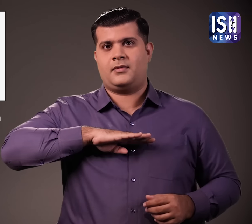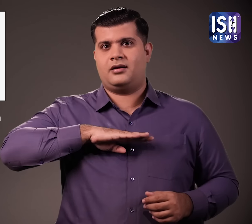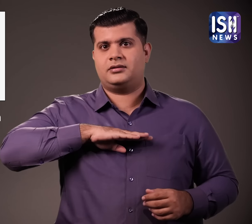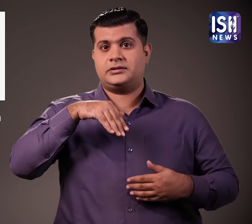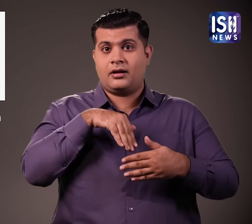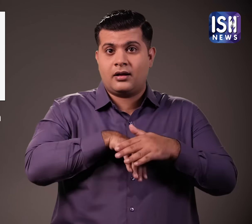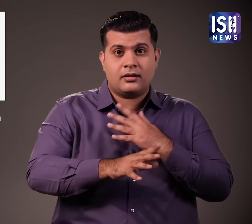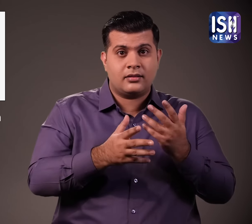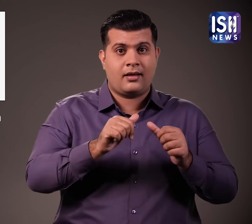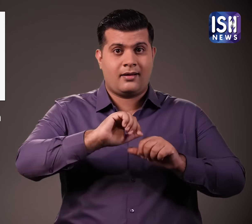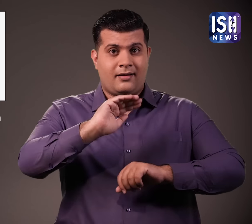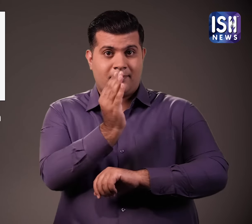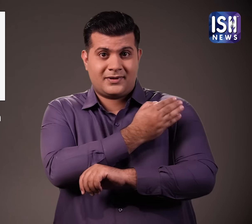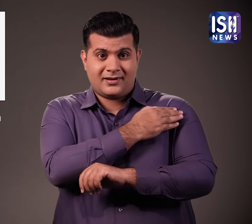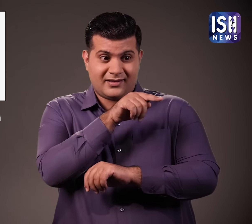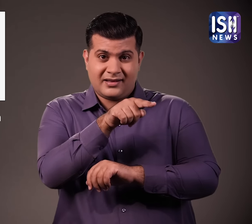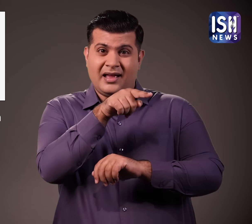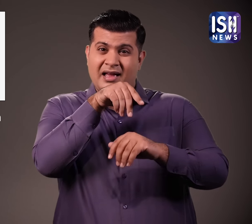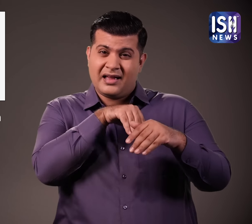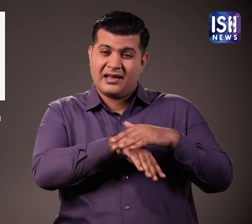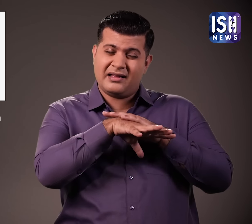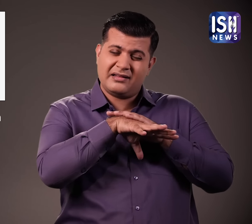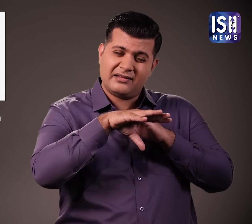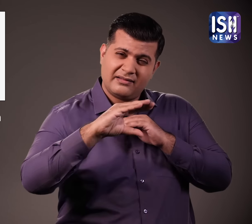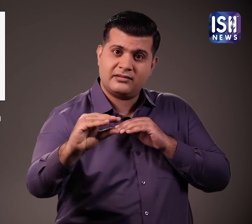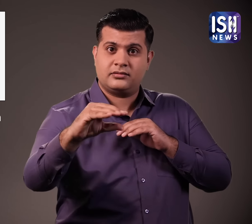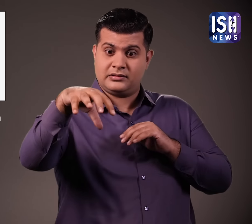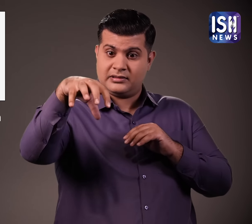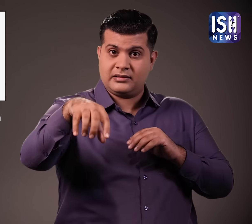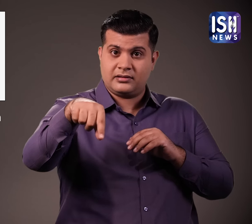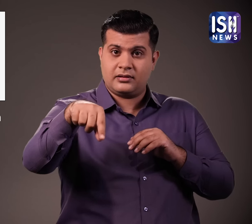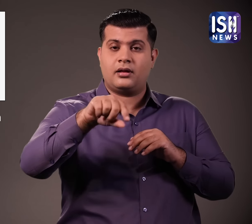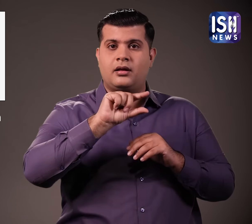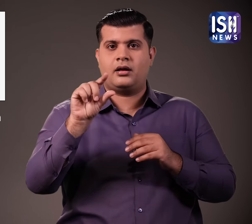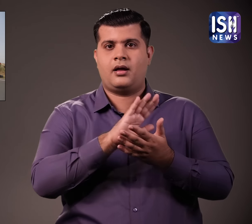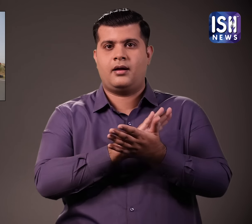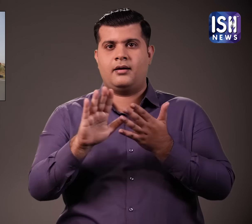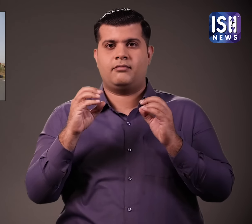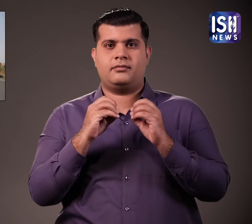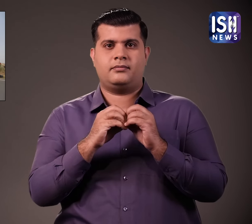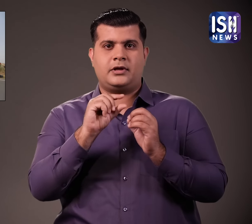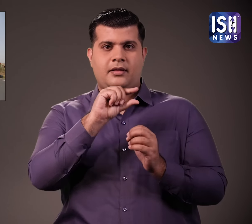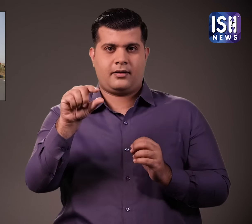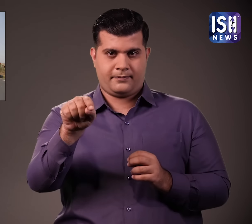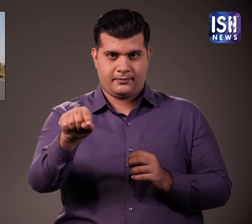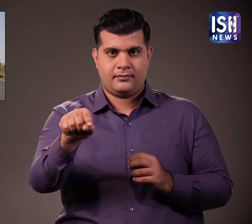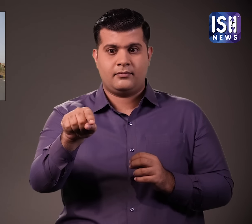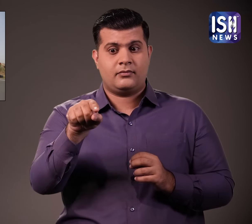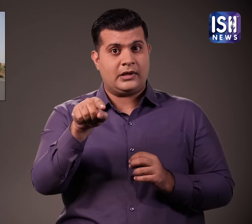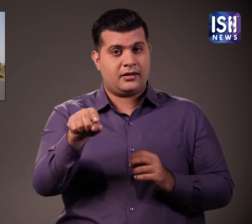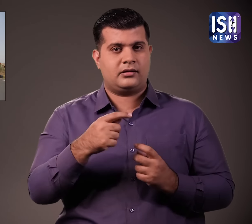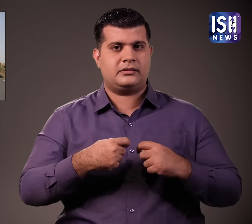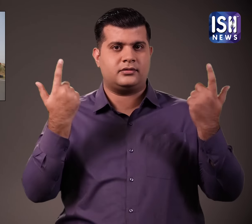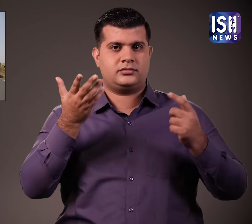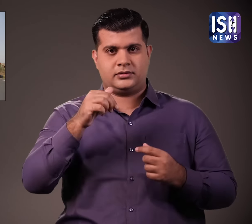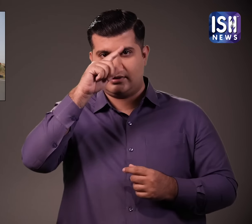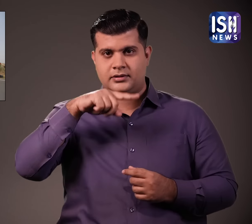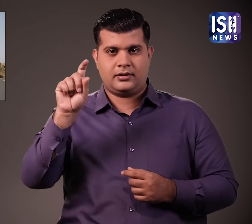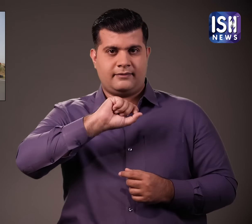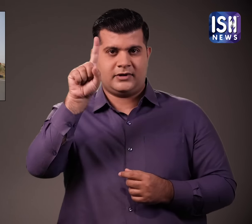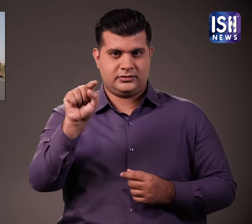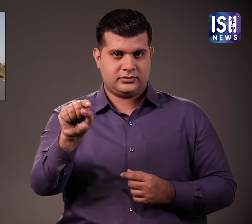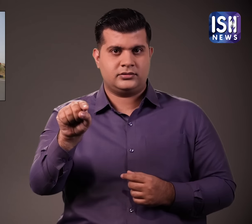It is in Maharashtra. It is Hiware Bazar in Ahmednagar district. This is India's first richest village.